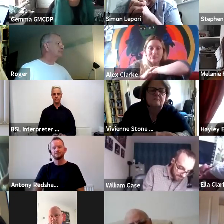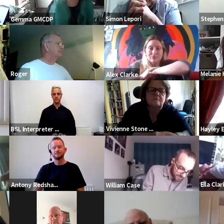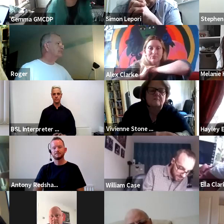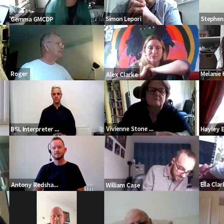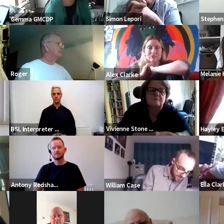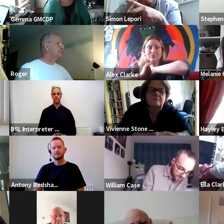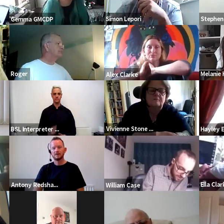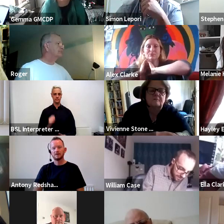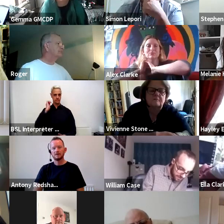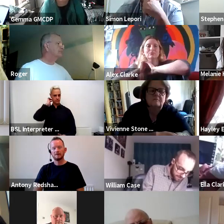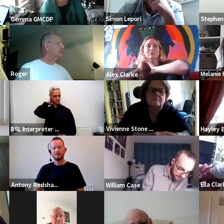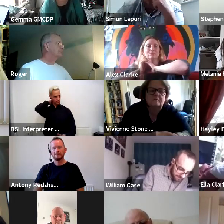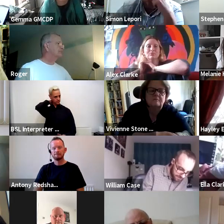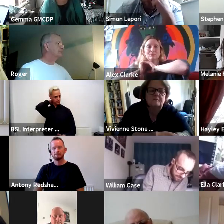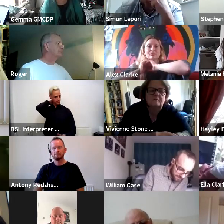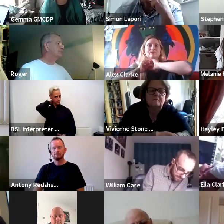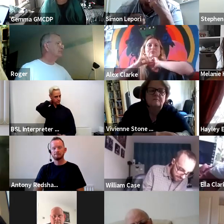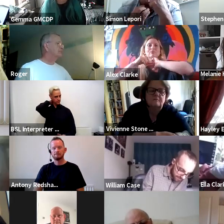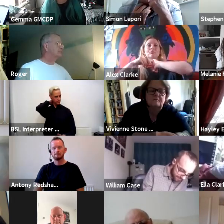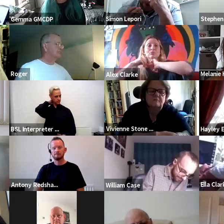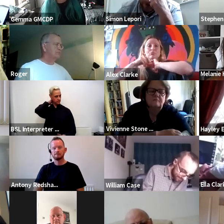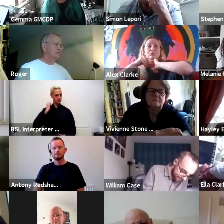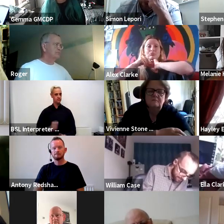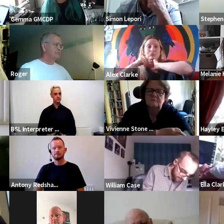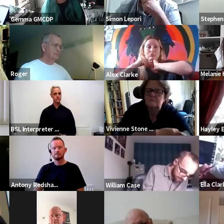And as I said this is